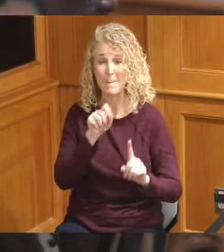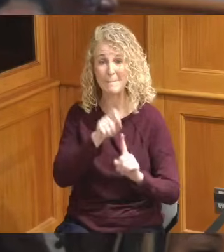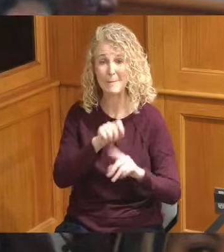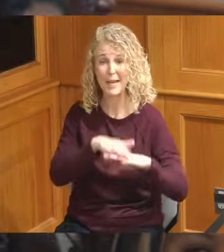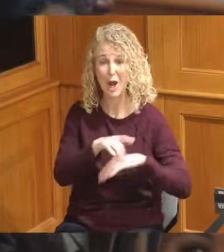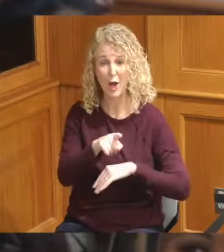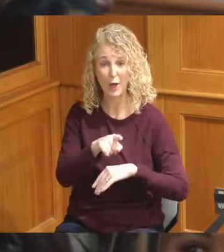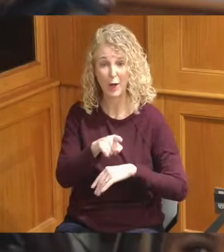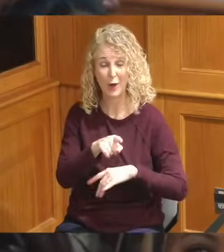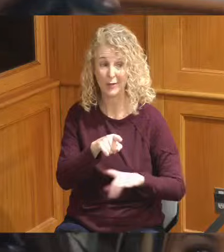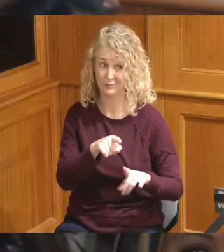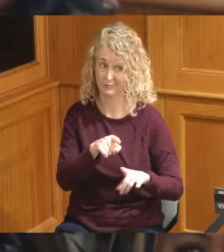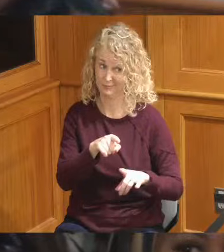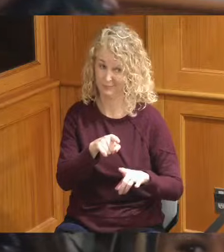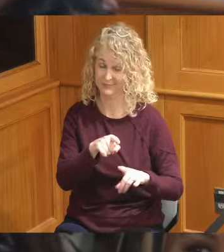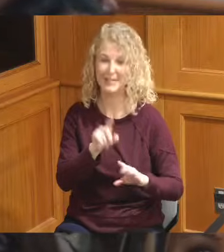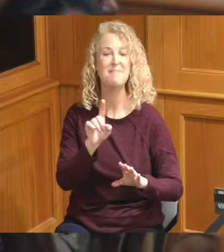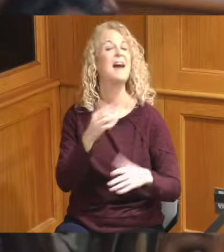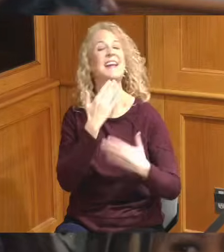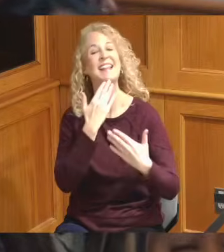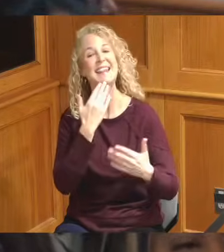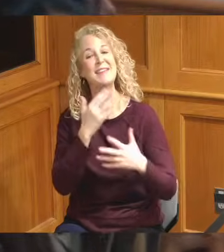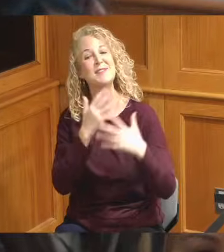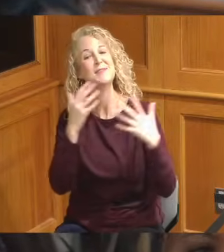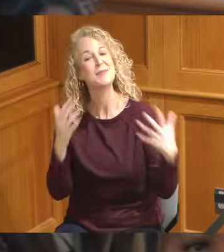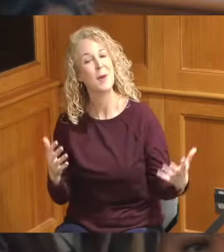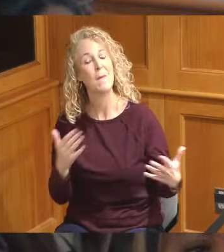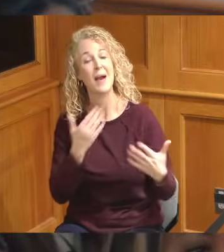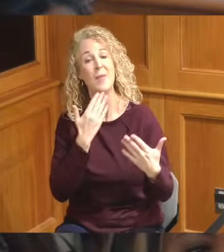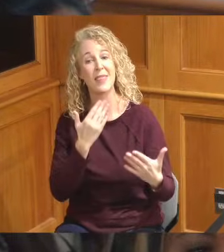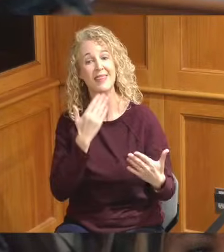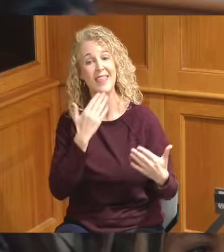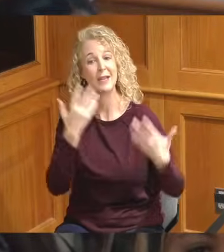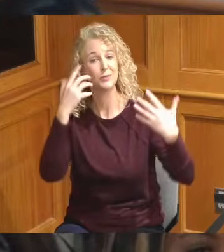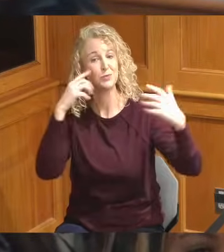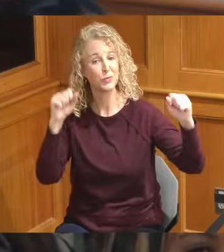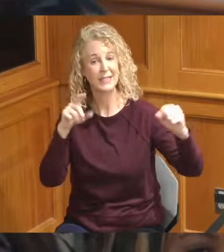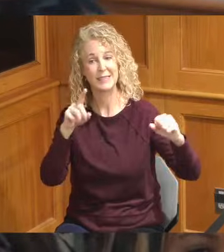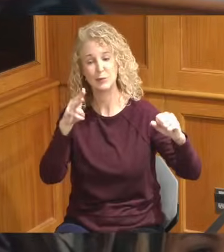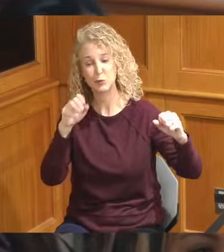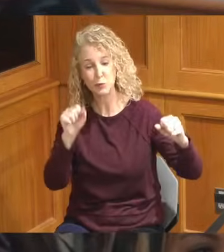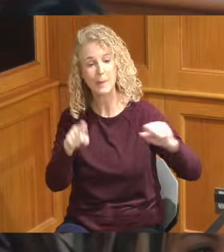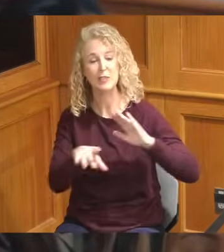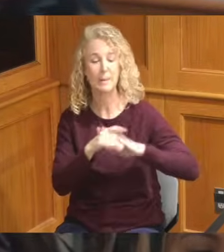up on. But no, thank you so much. And I just want to thank President Dumas for bringing you forward